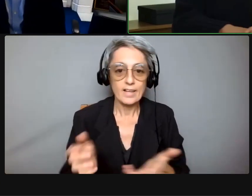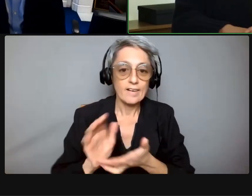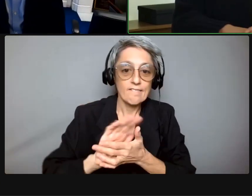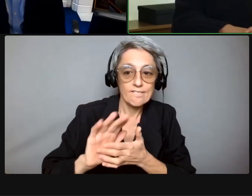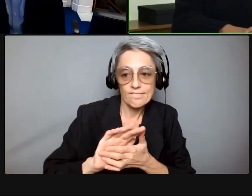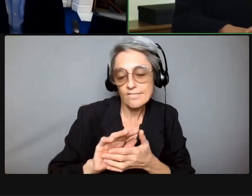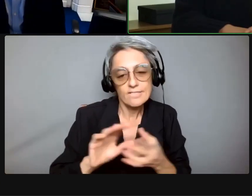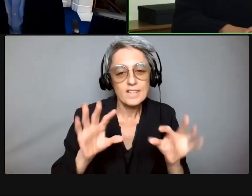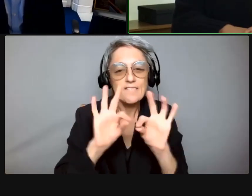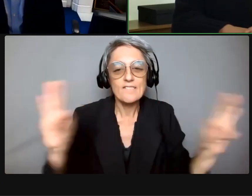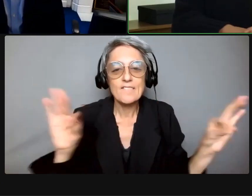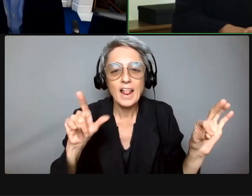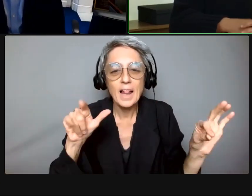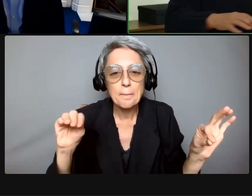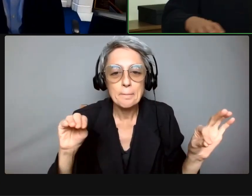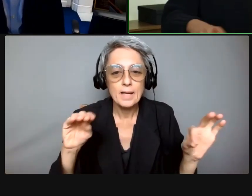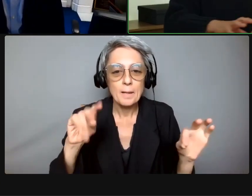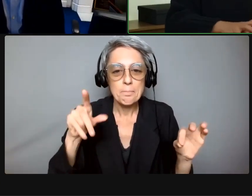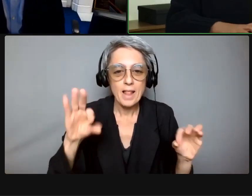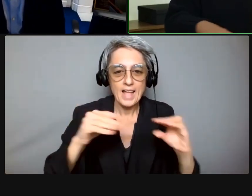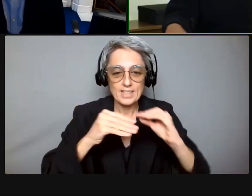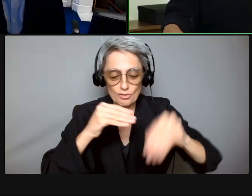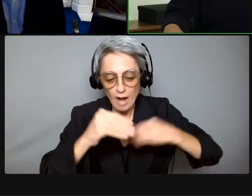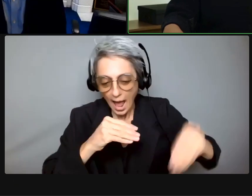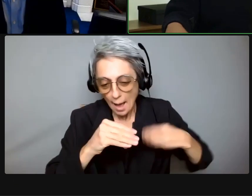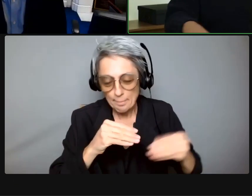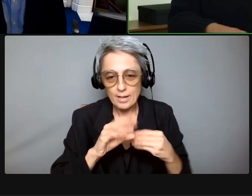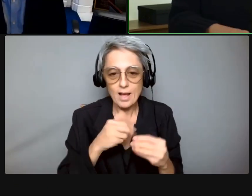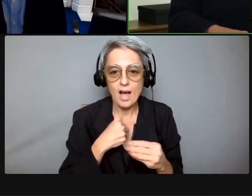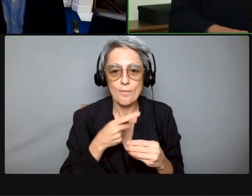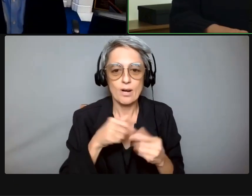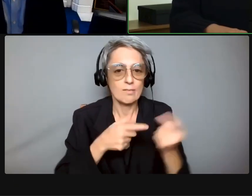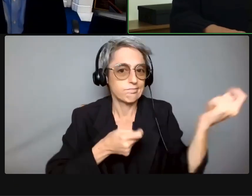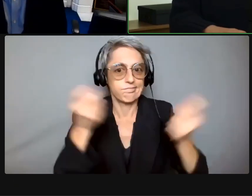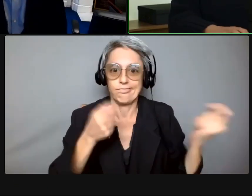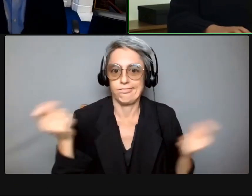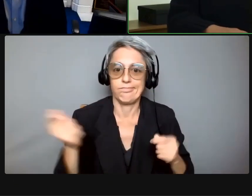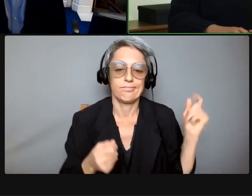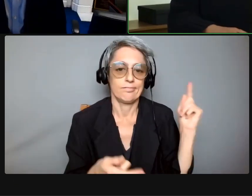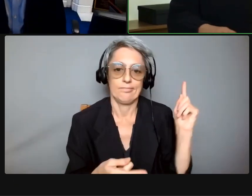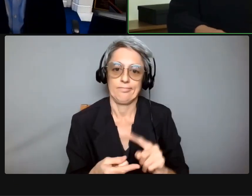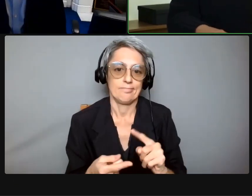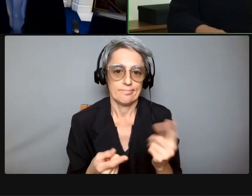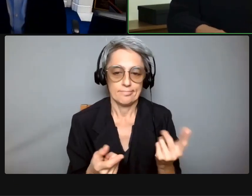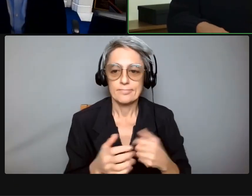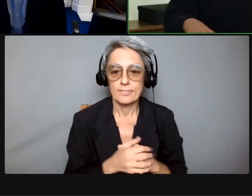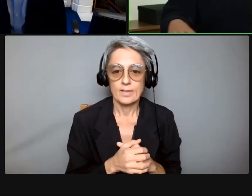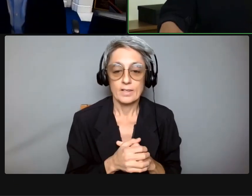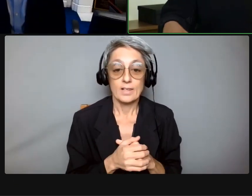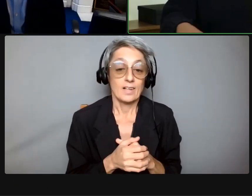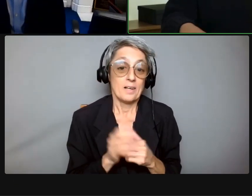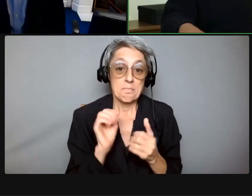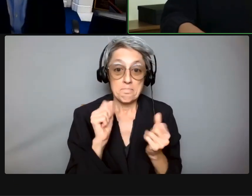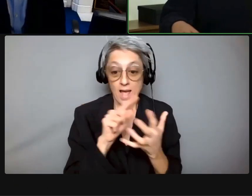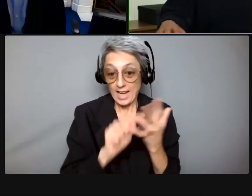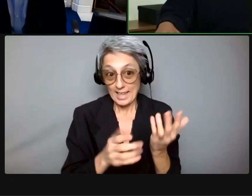wrap that you don't find on that product. So there's tons of what will seem to be low hanging fruit, each one of which will sometimes make you feel